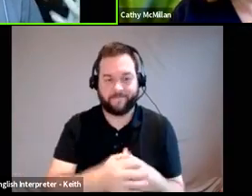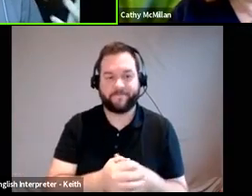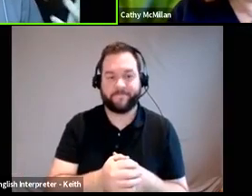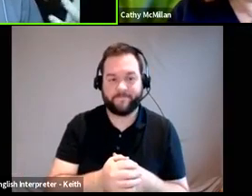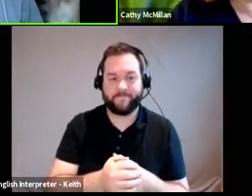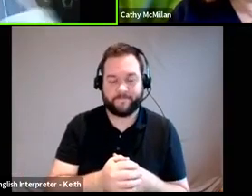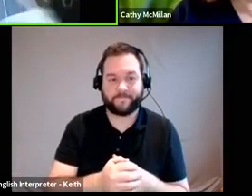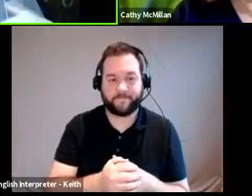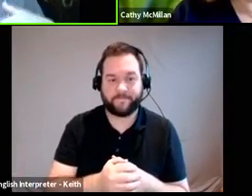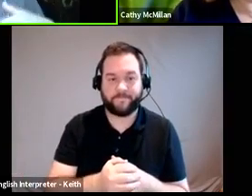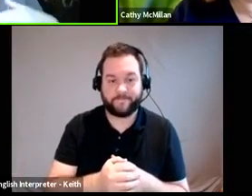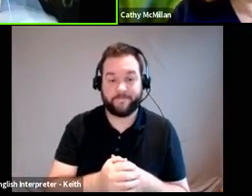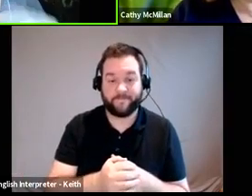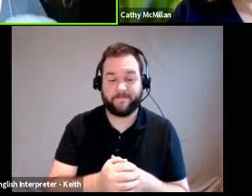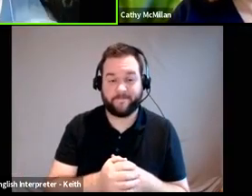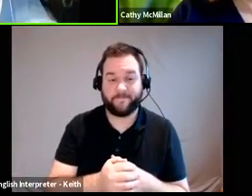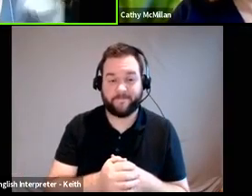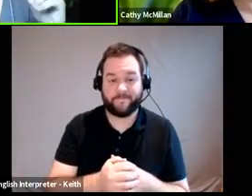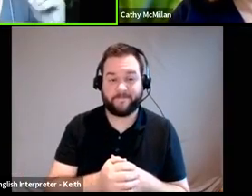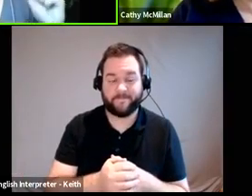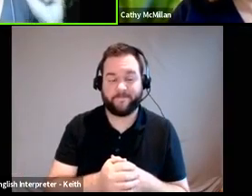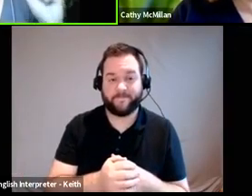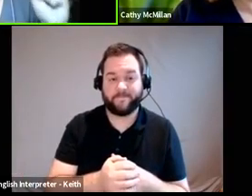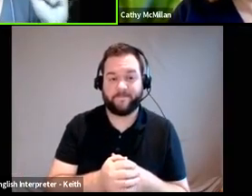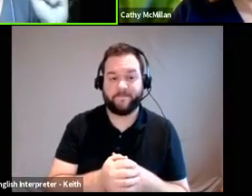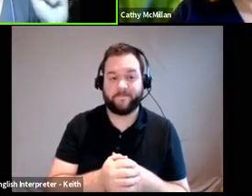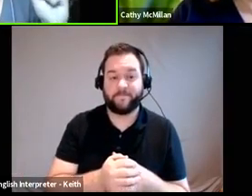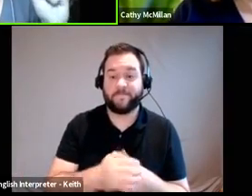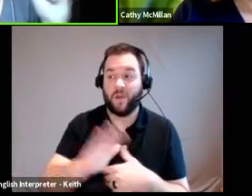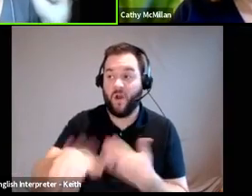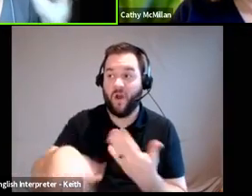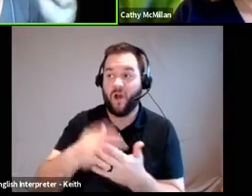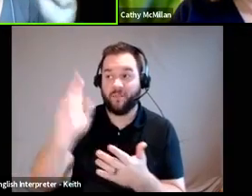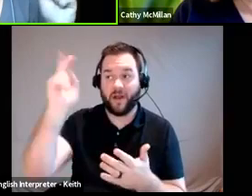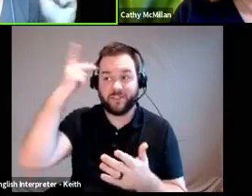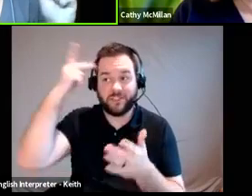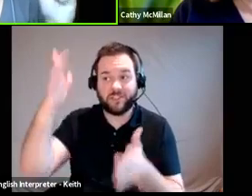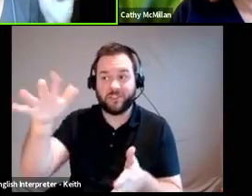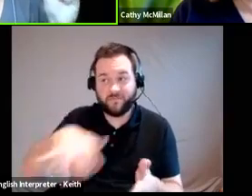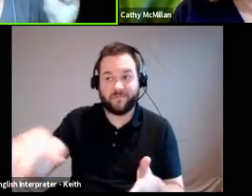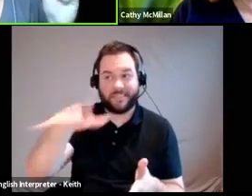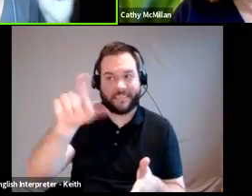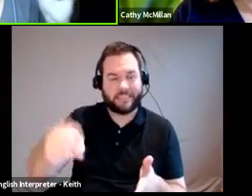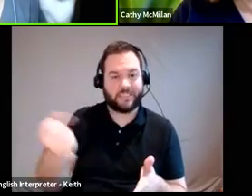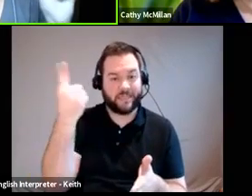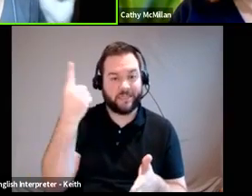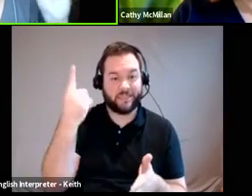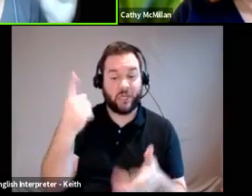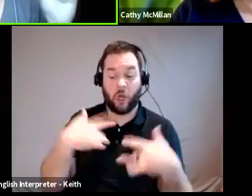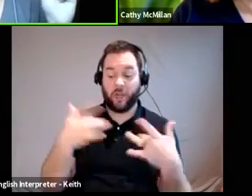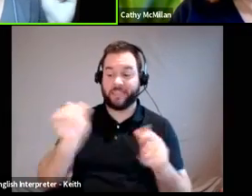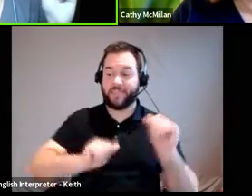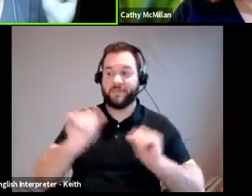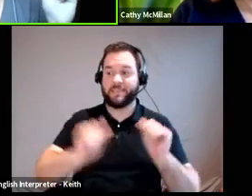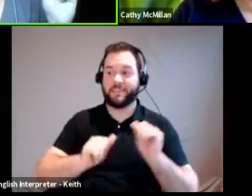or to thrive in the school. And I really want all the politicians to understand this we can talk about early